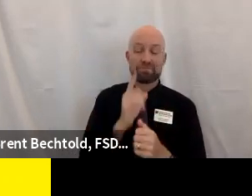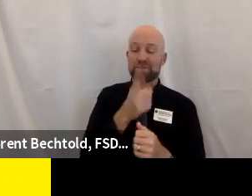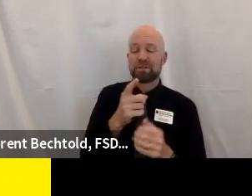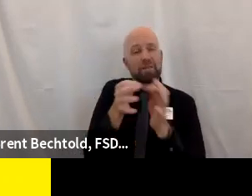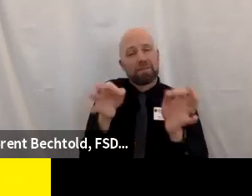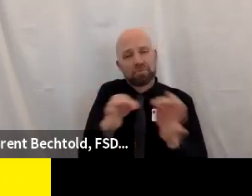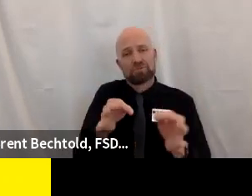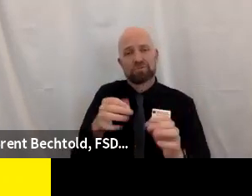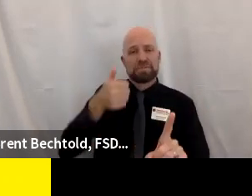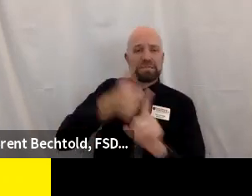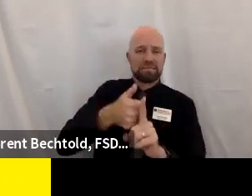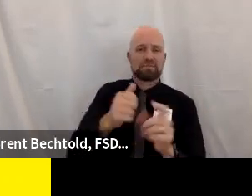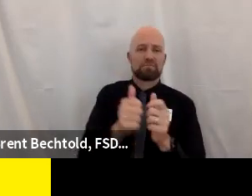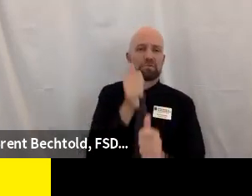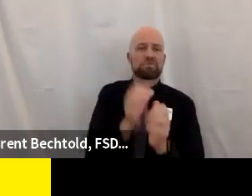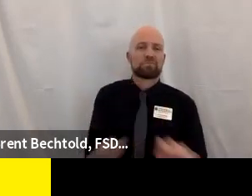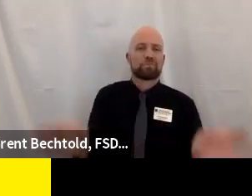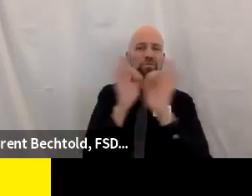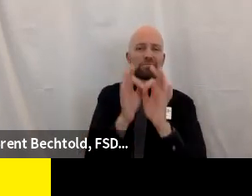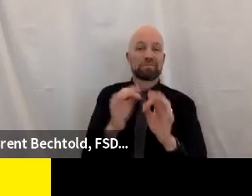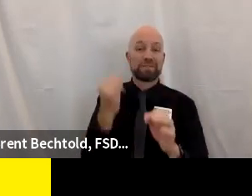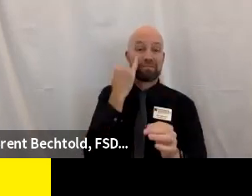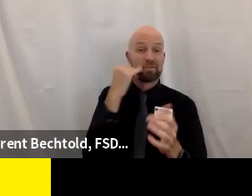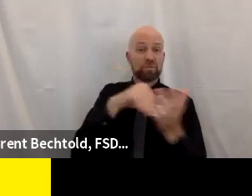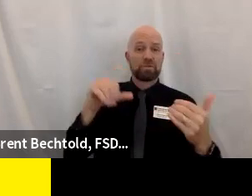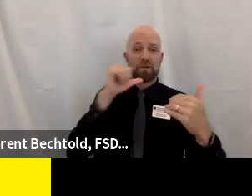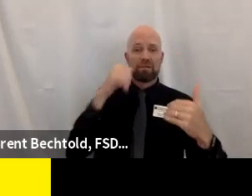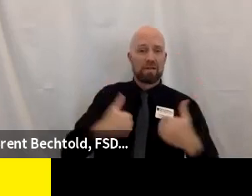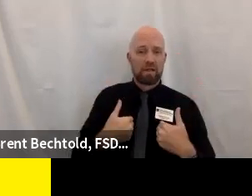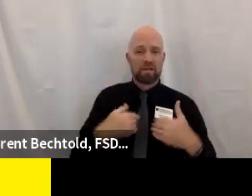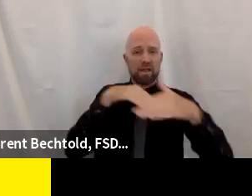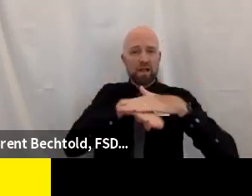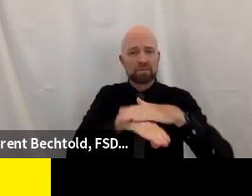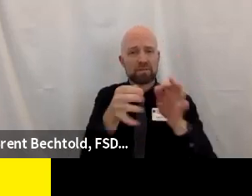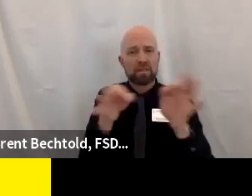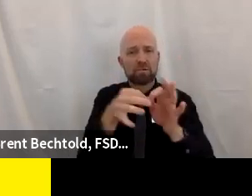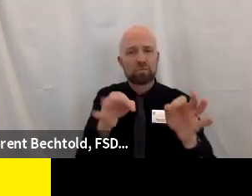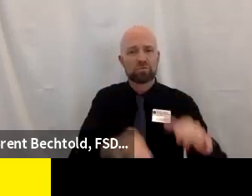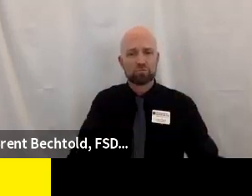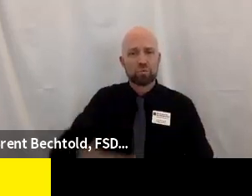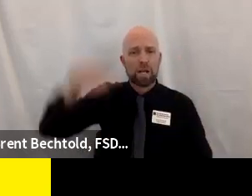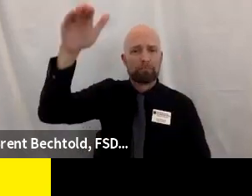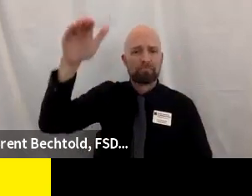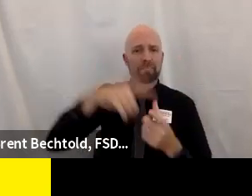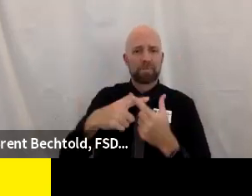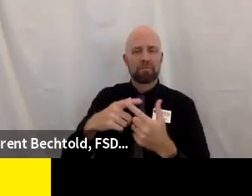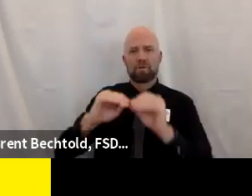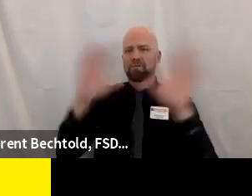to comprehend that word, so it's very important. Language itself is most important. If they don't have access to language growing up,